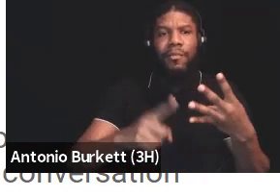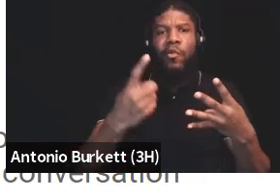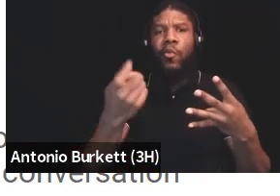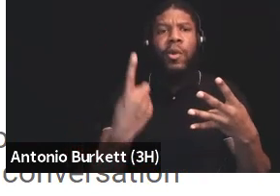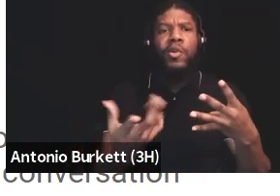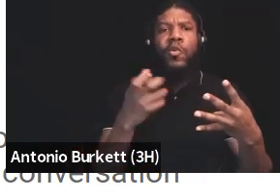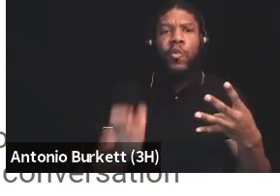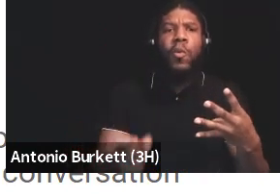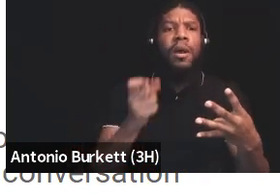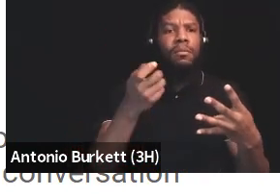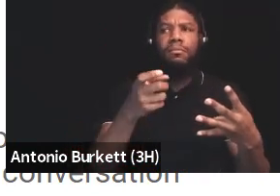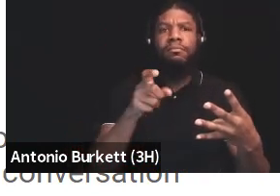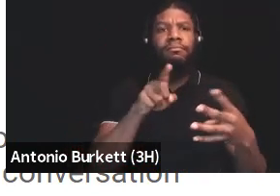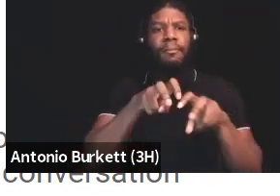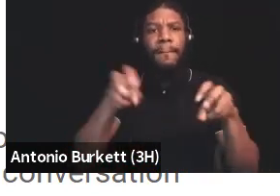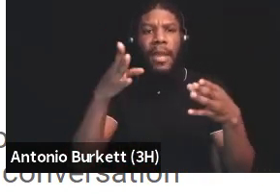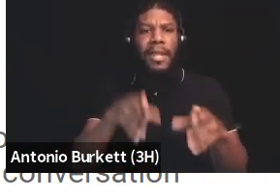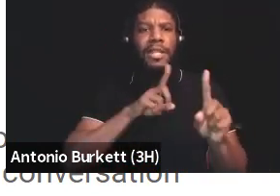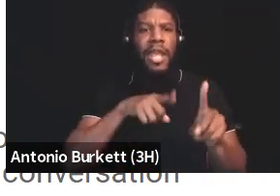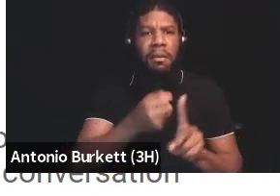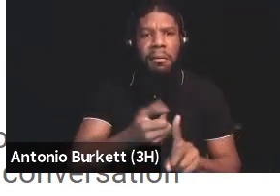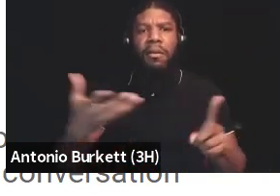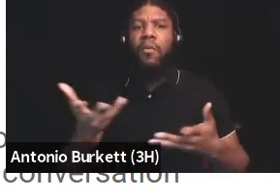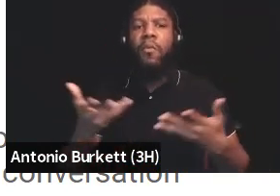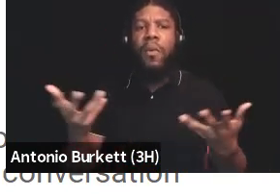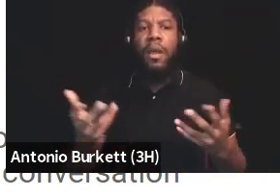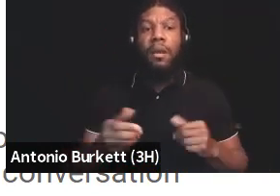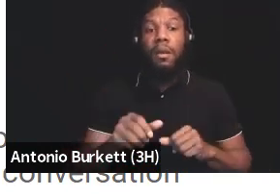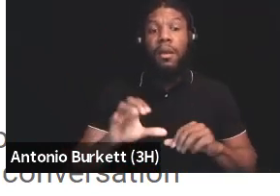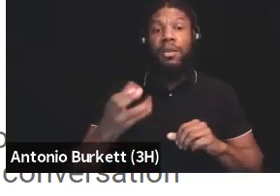talk about? So if you would post in the chat you can just put a number in there again,